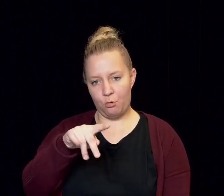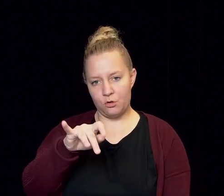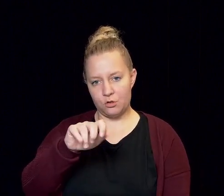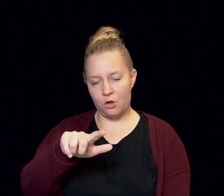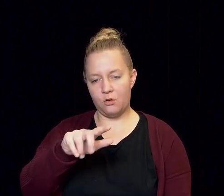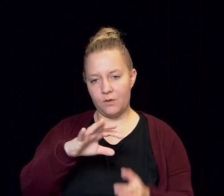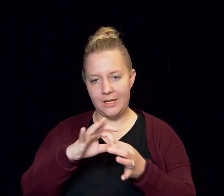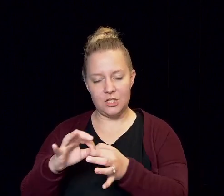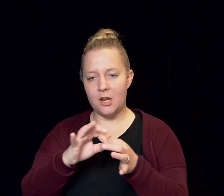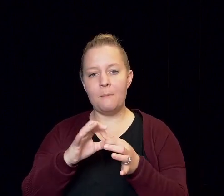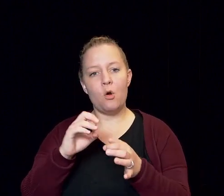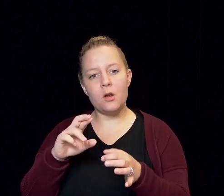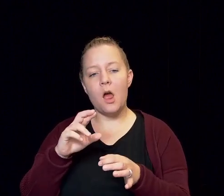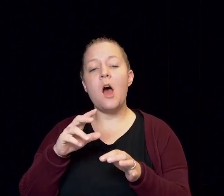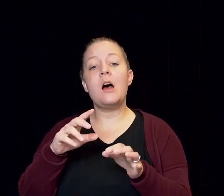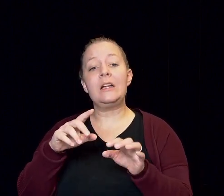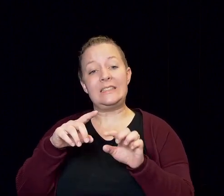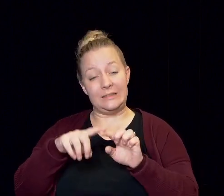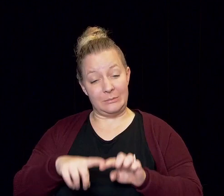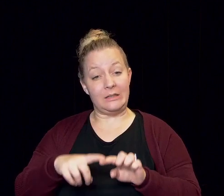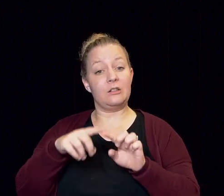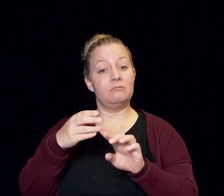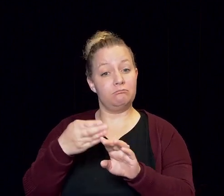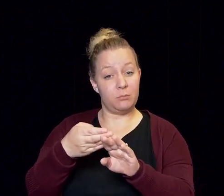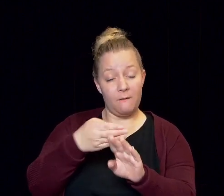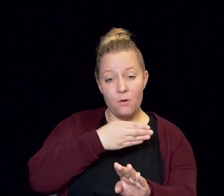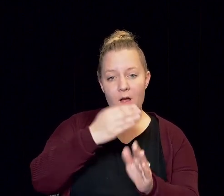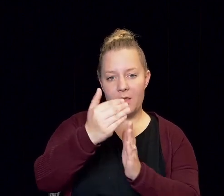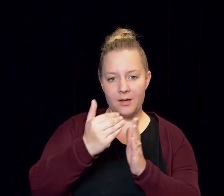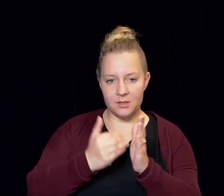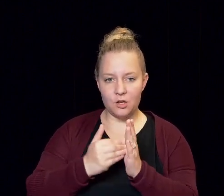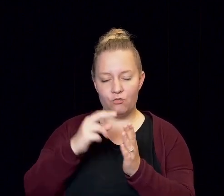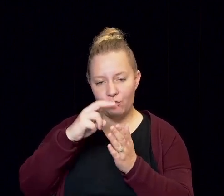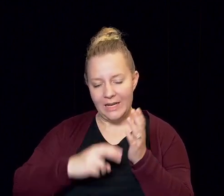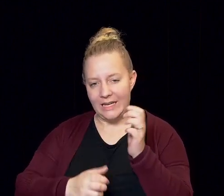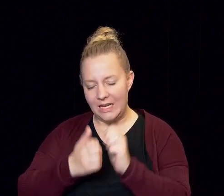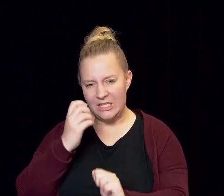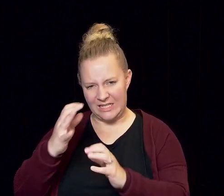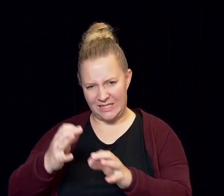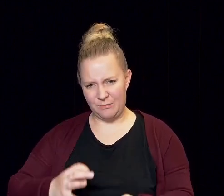Lesson 1-4. Read each one and please do explain your reasoning for both, even though this one